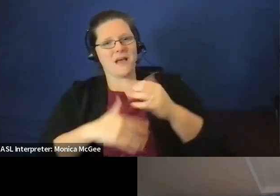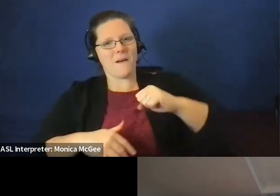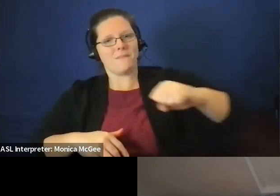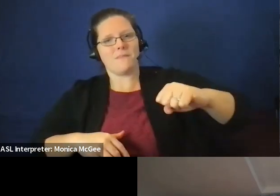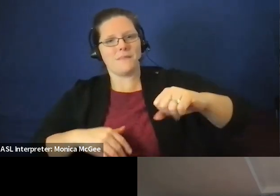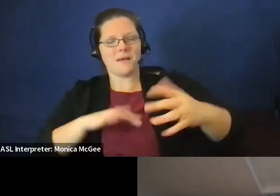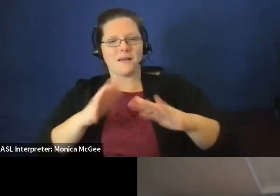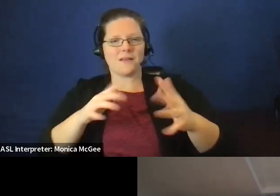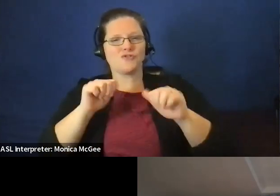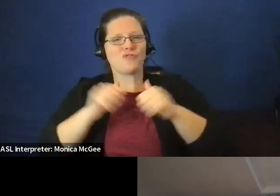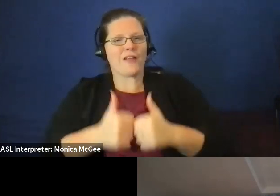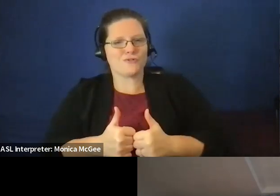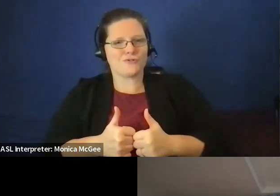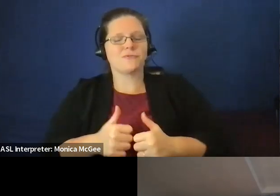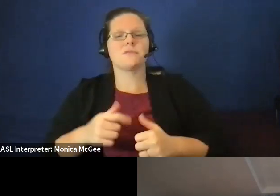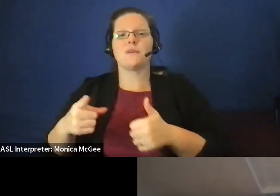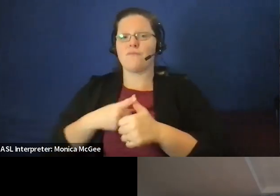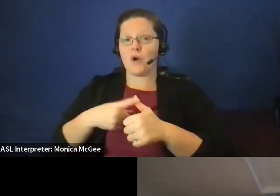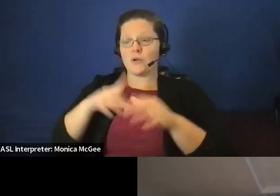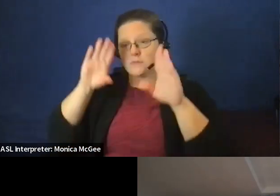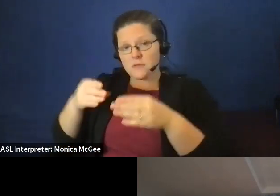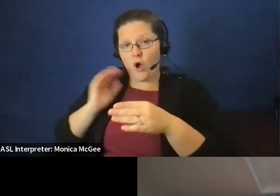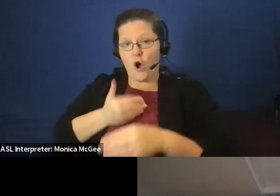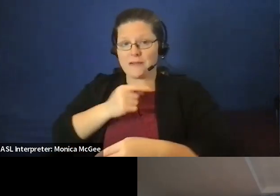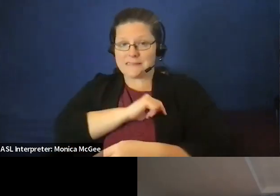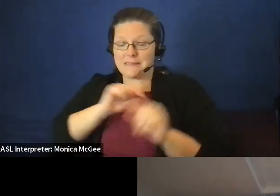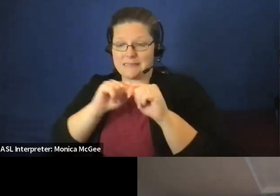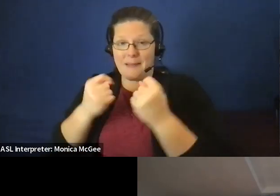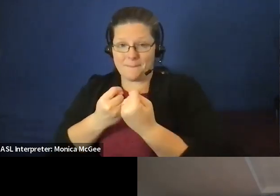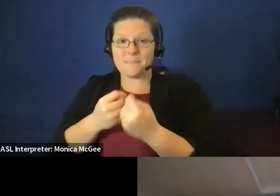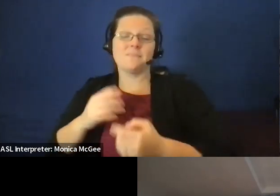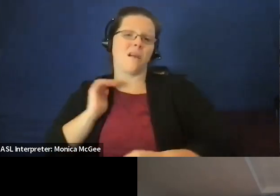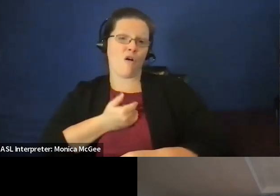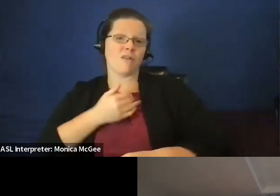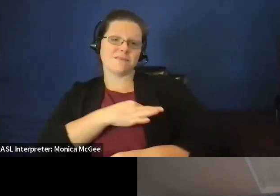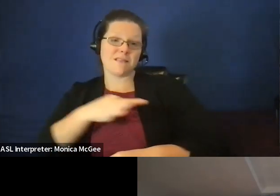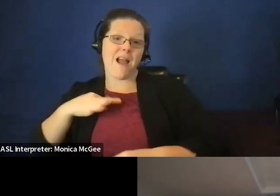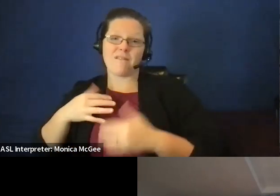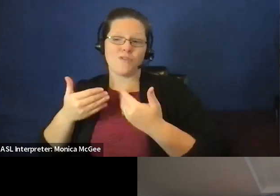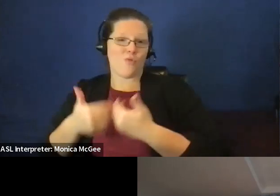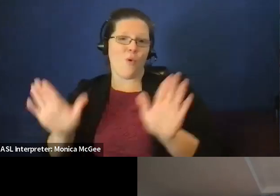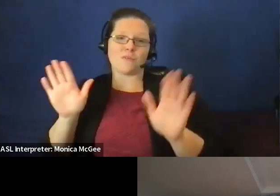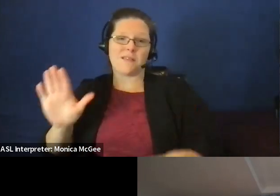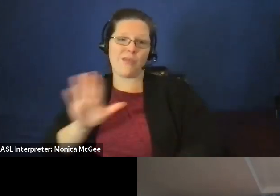do we have that conversation. We just have it, but there are a lot of challenges that go with that. We first